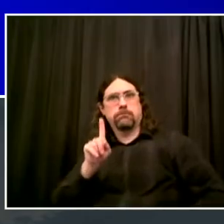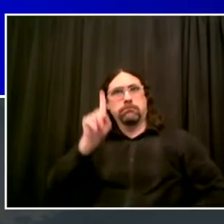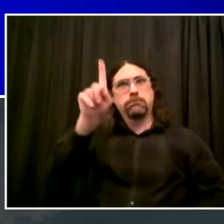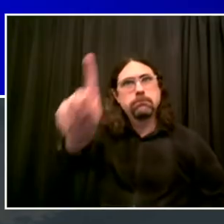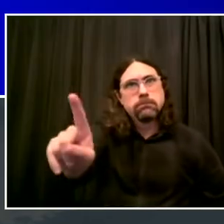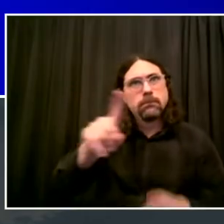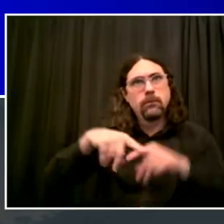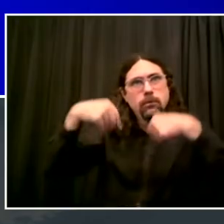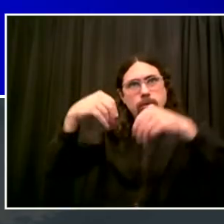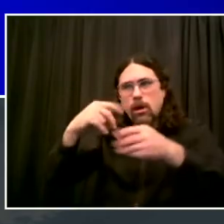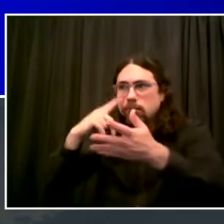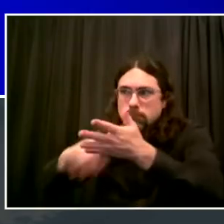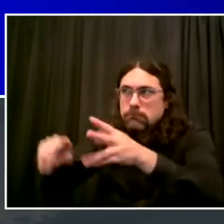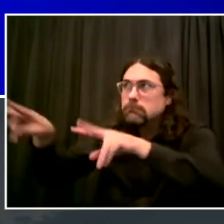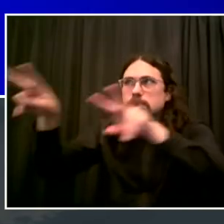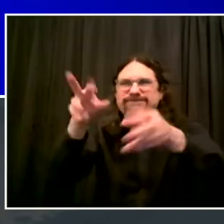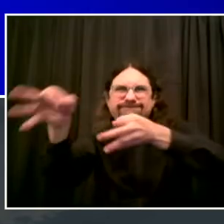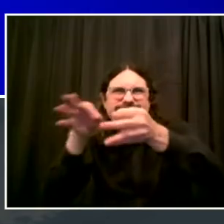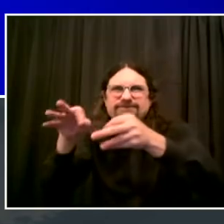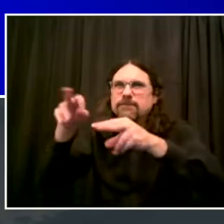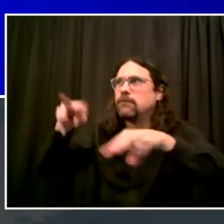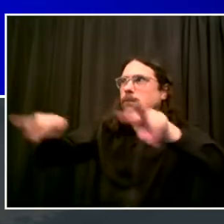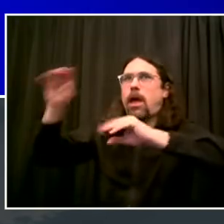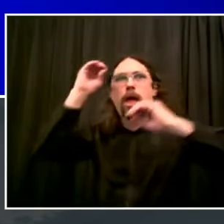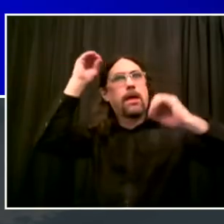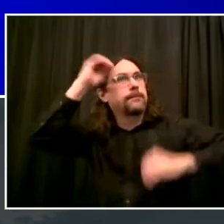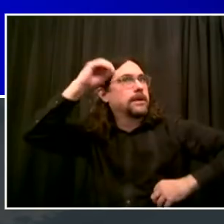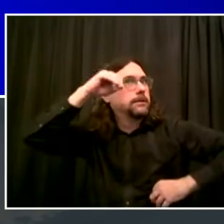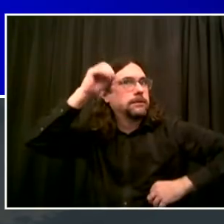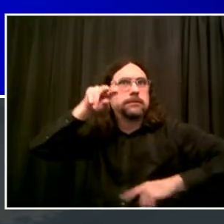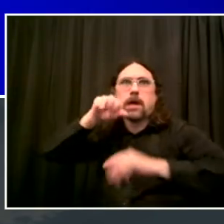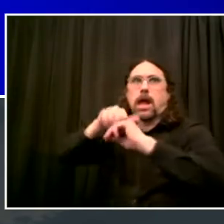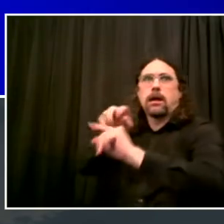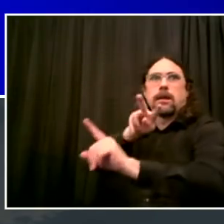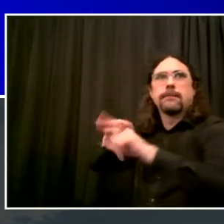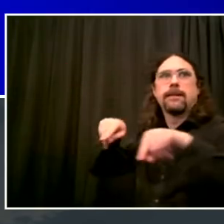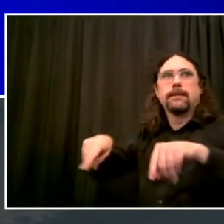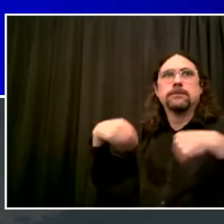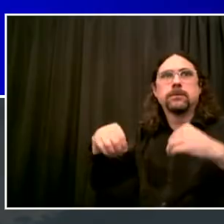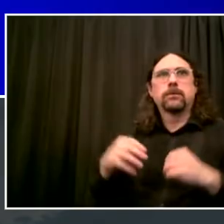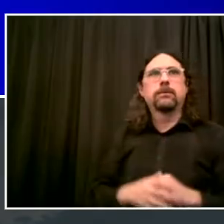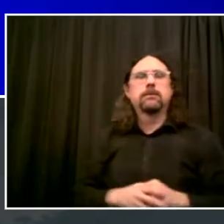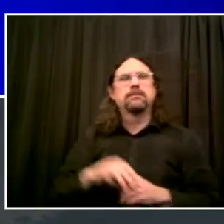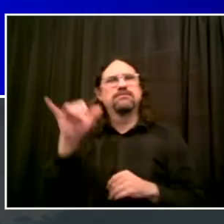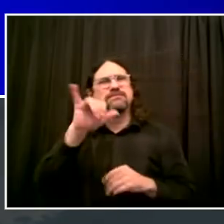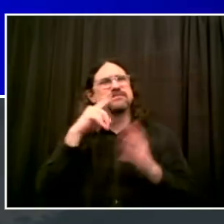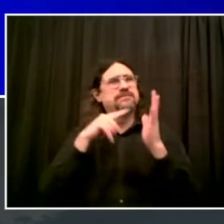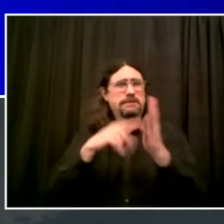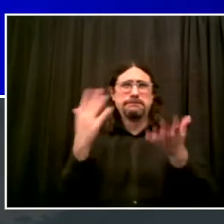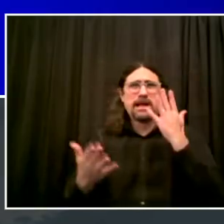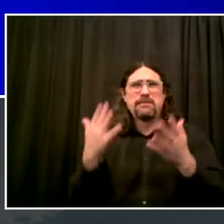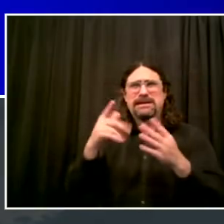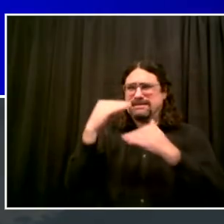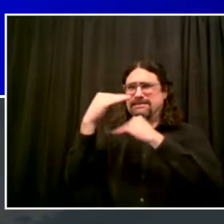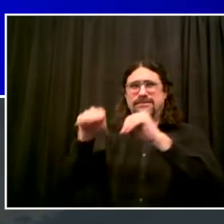HOW TO O DA LINE OUSTIDE THE